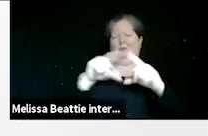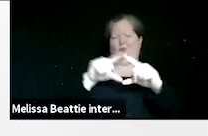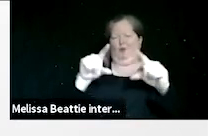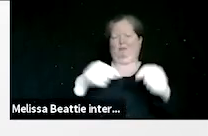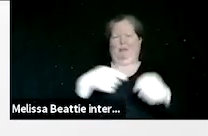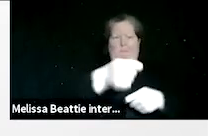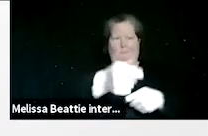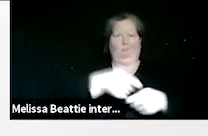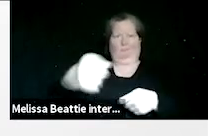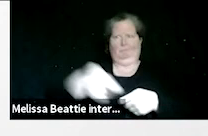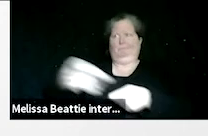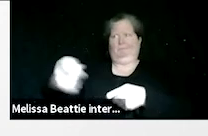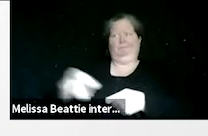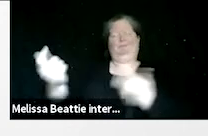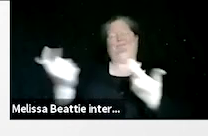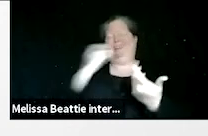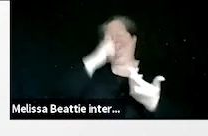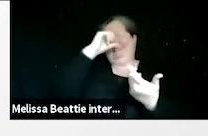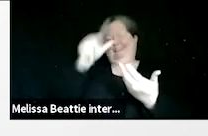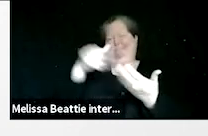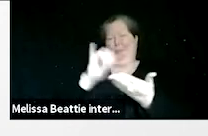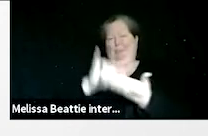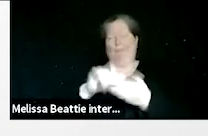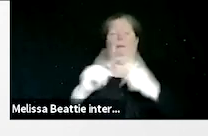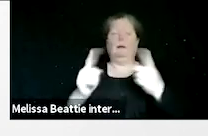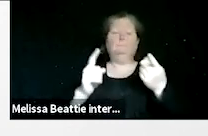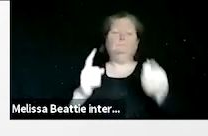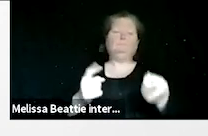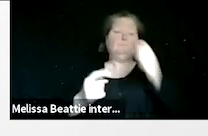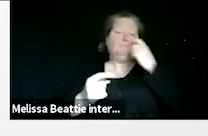those are mainly things that have worked. I'll talk about some things that really flopped totally